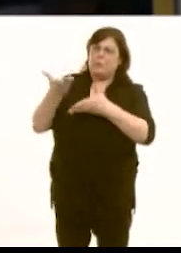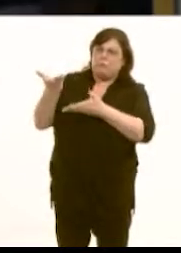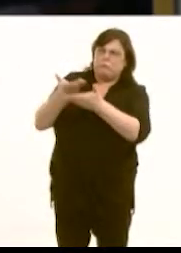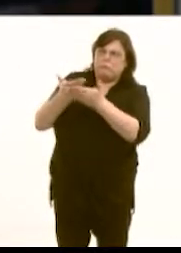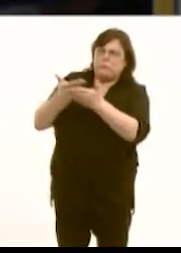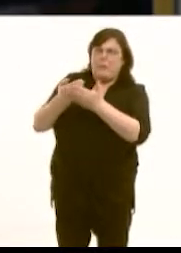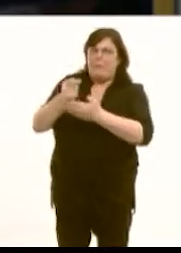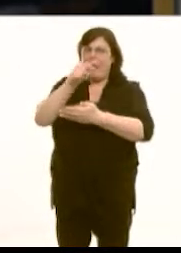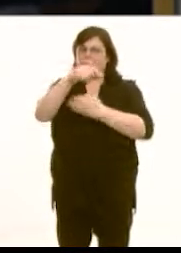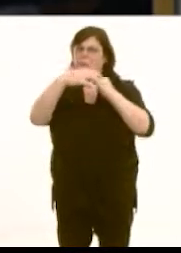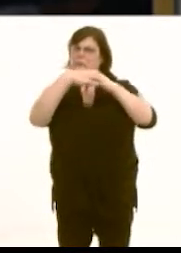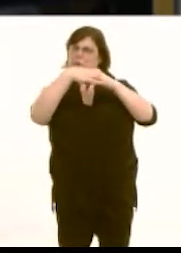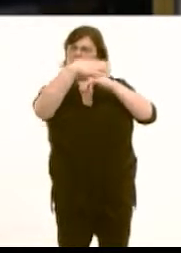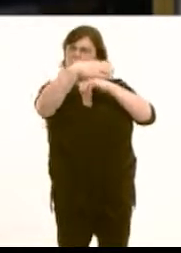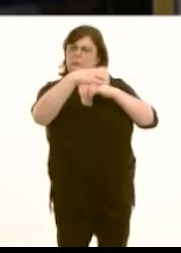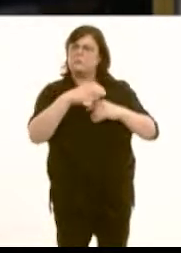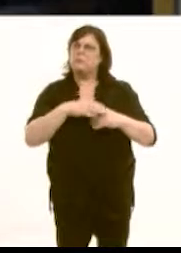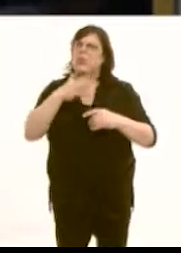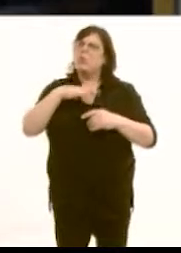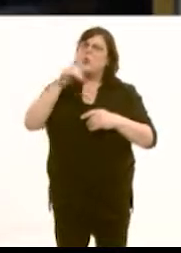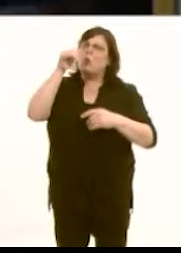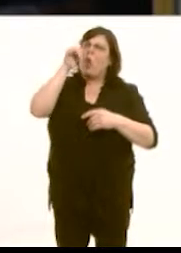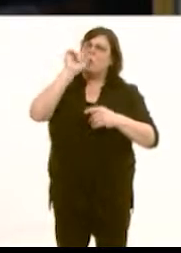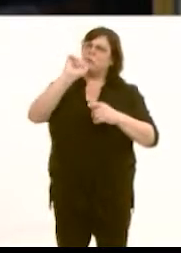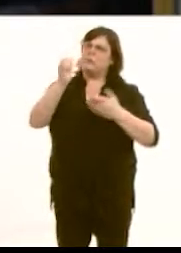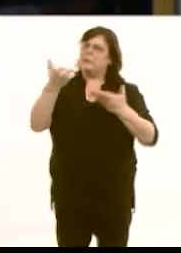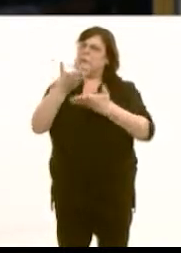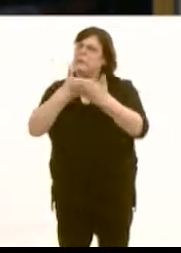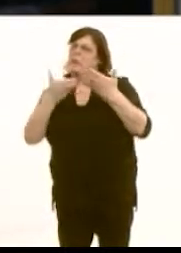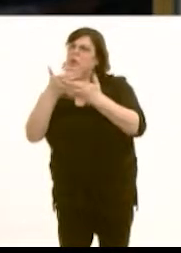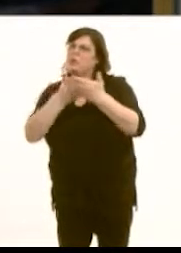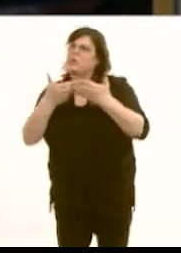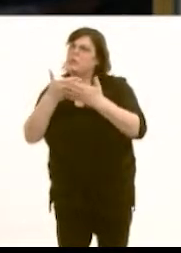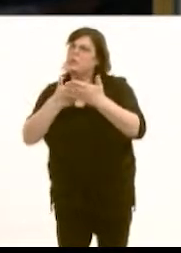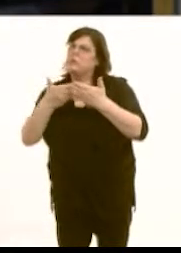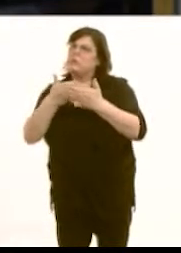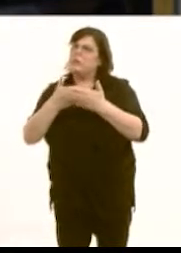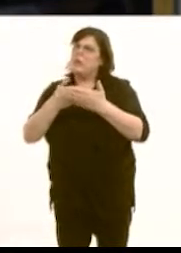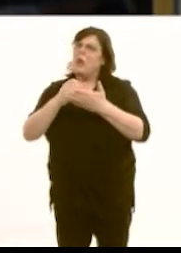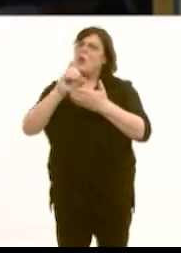I wonder whether you can tell us, during those discussions, are you minded therefore to take over responsibility.